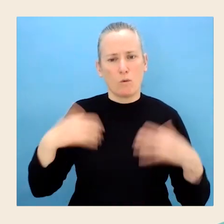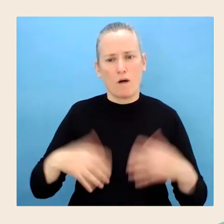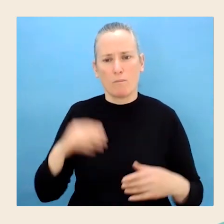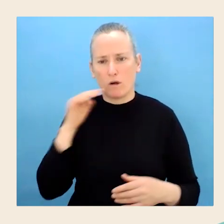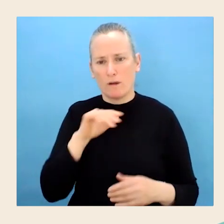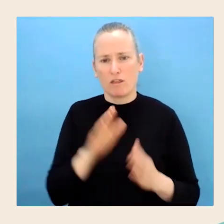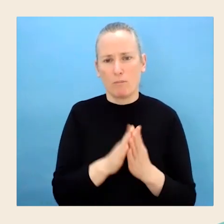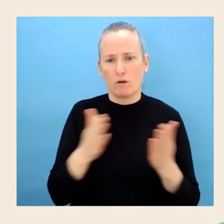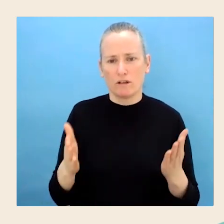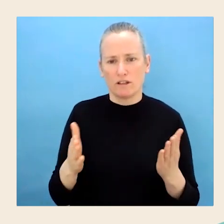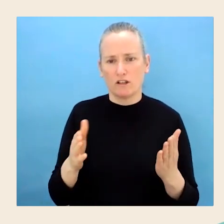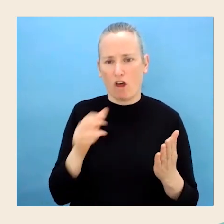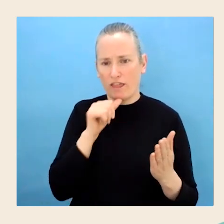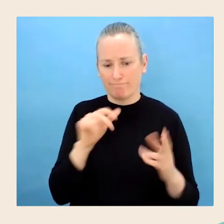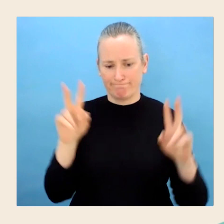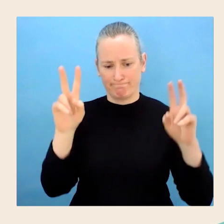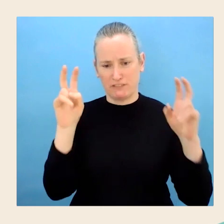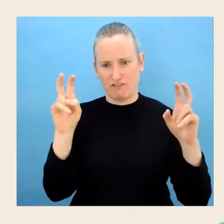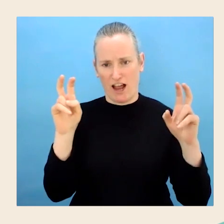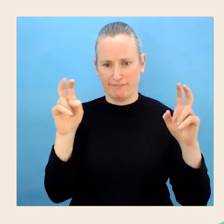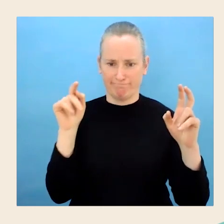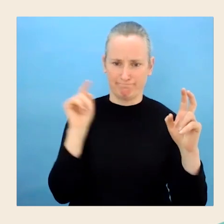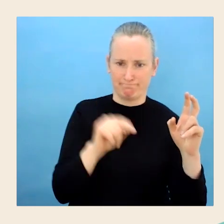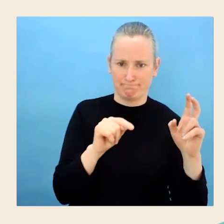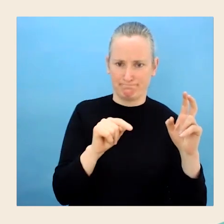so it doesn't say, this is.